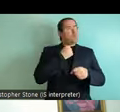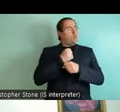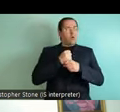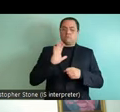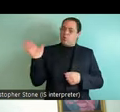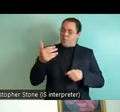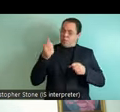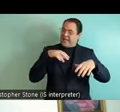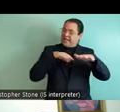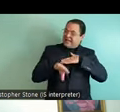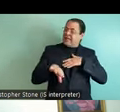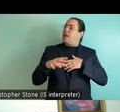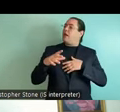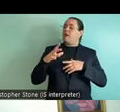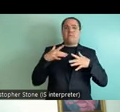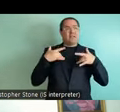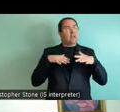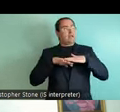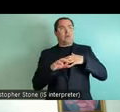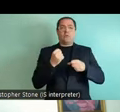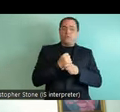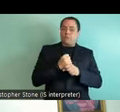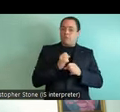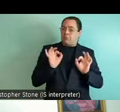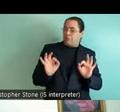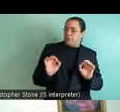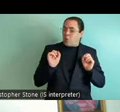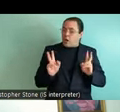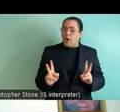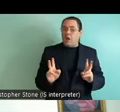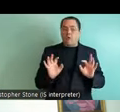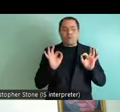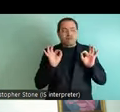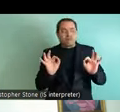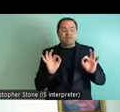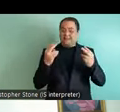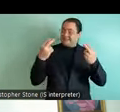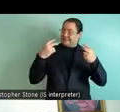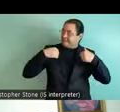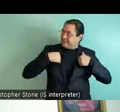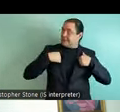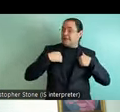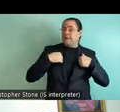feel welcome and comfortable, and where they're seen valued and appreciated for what they